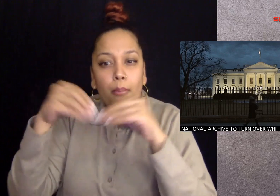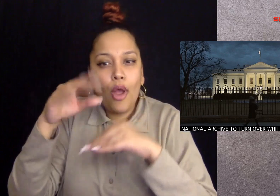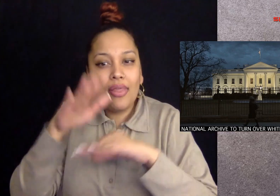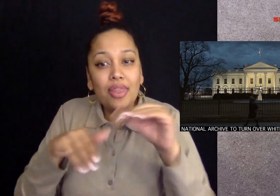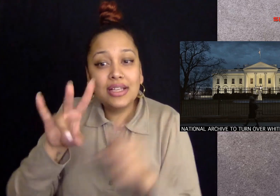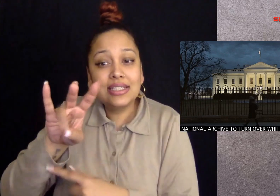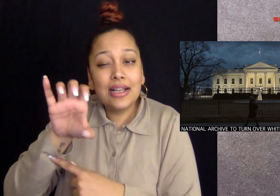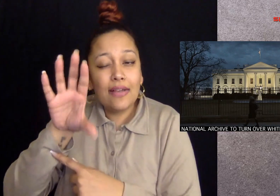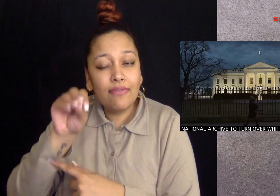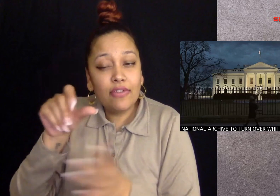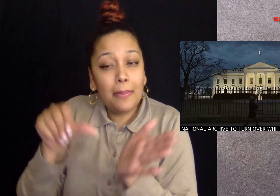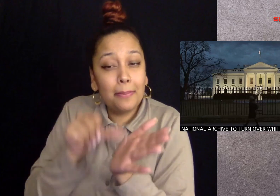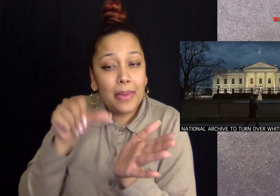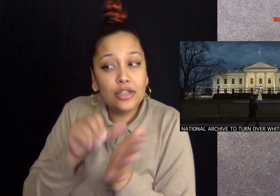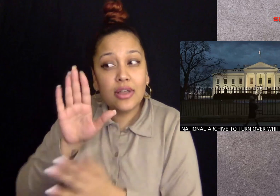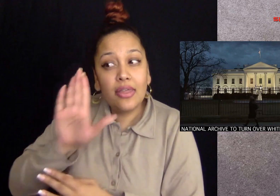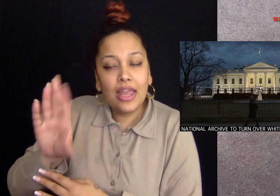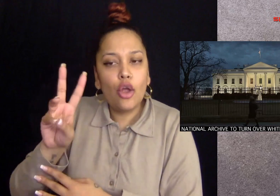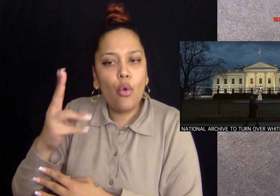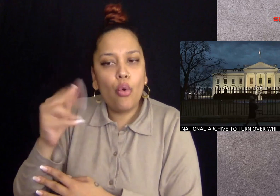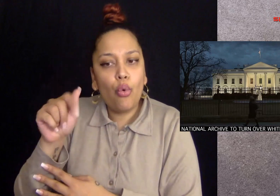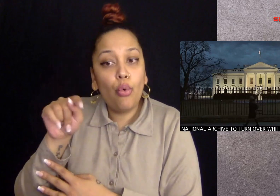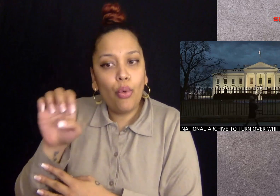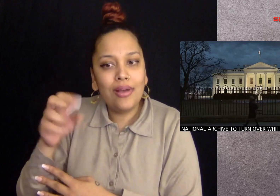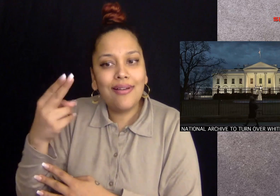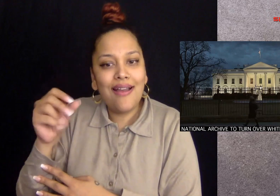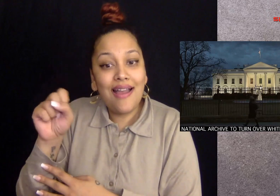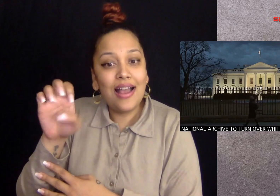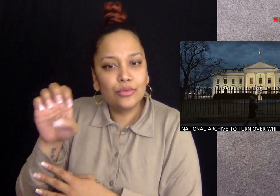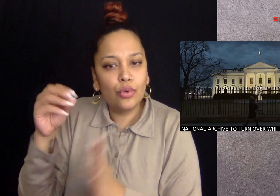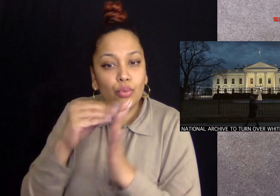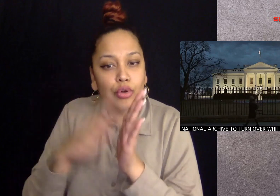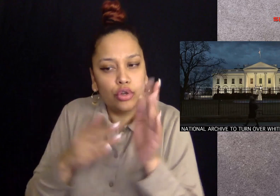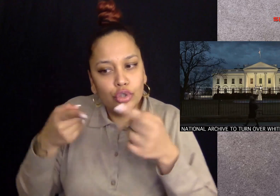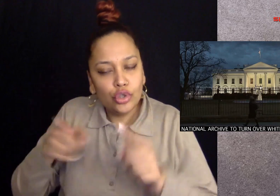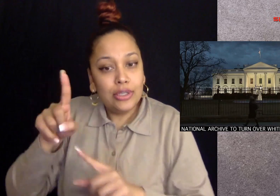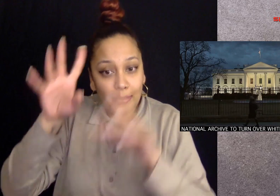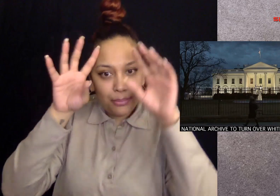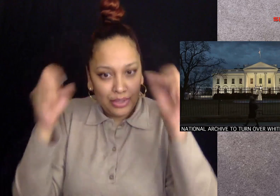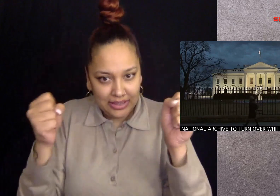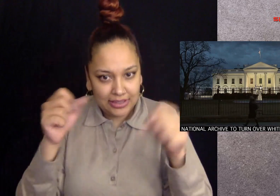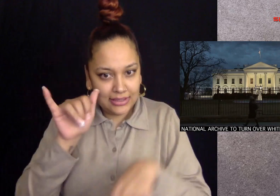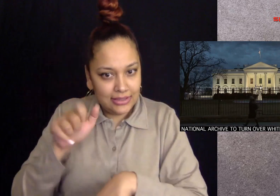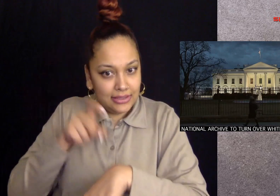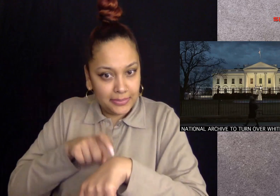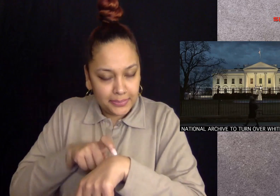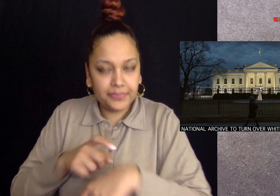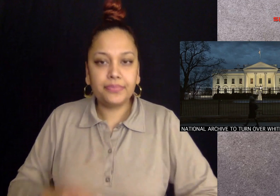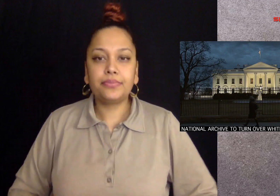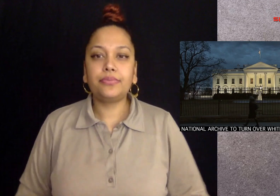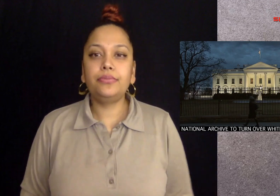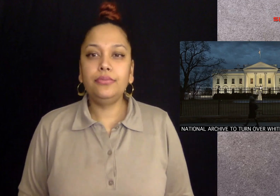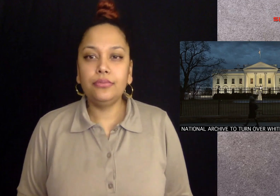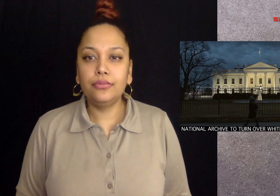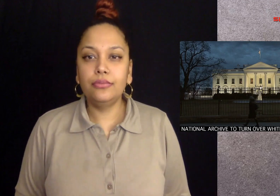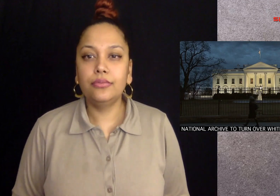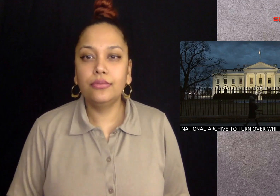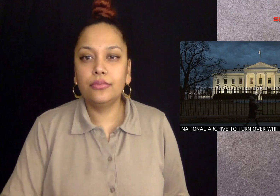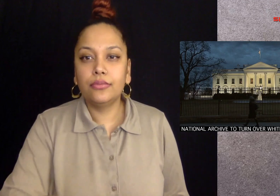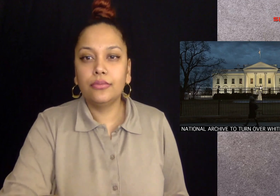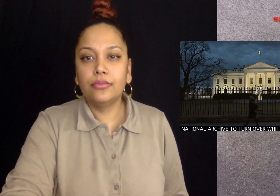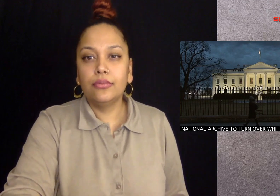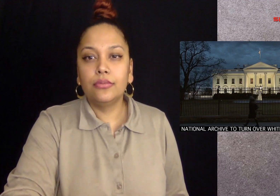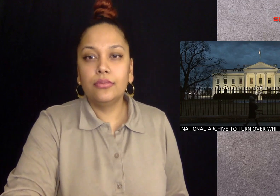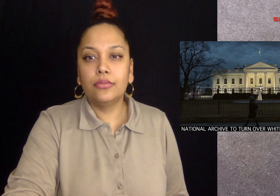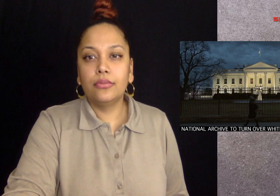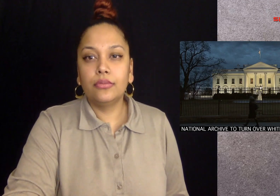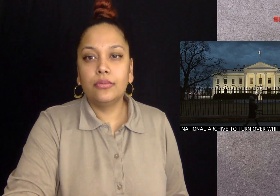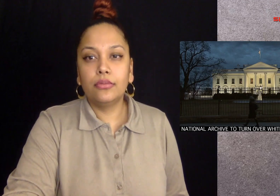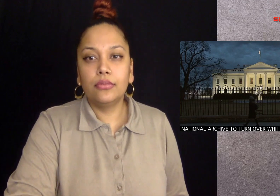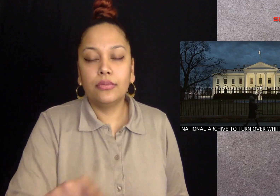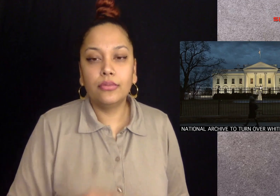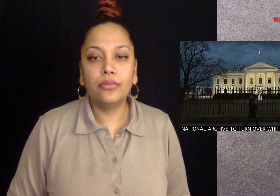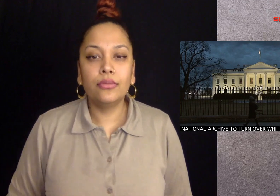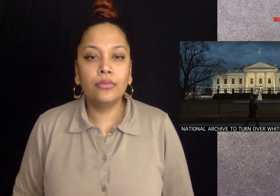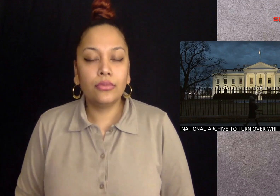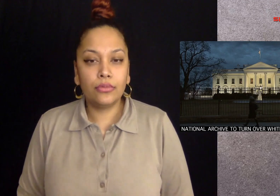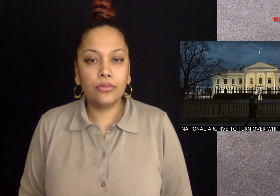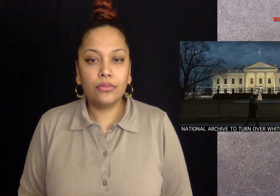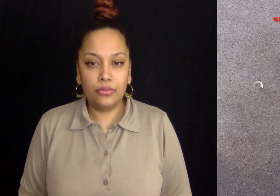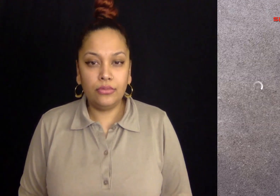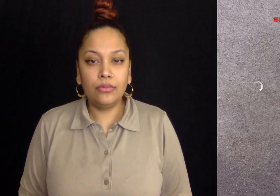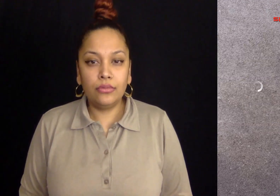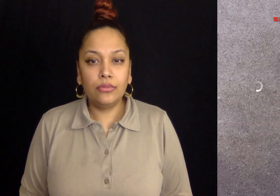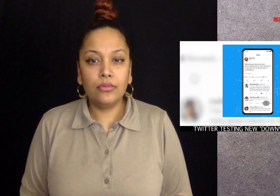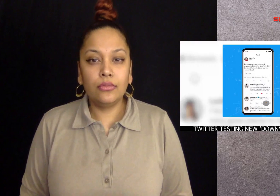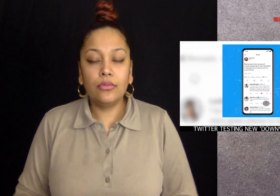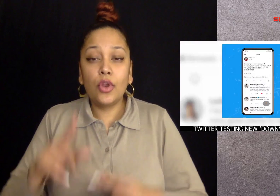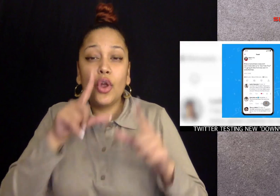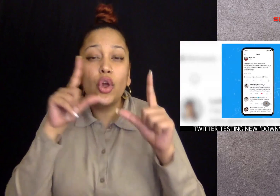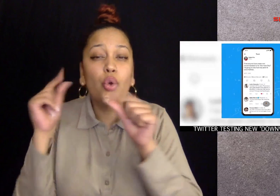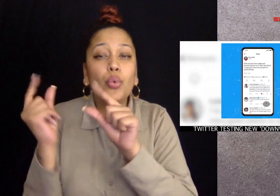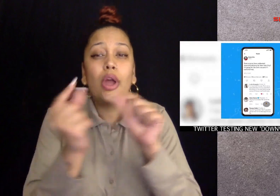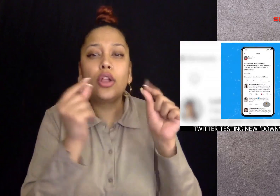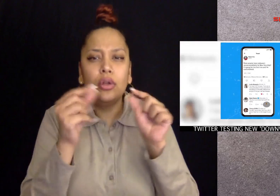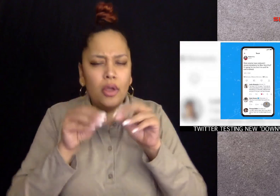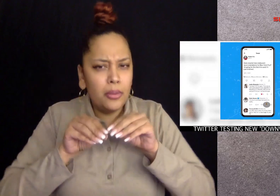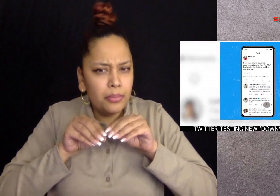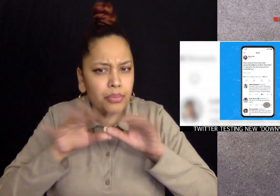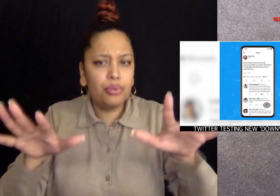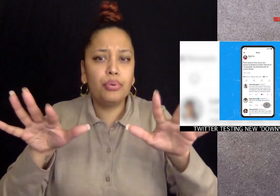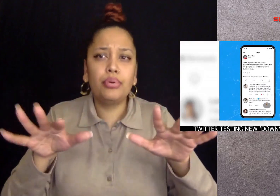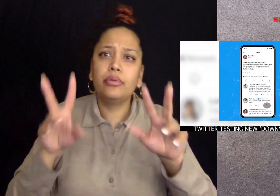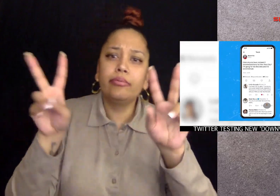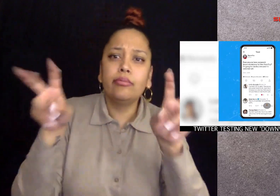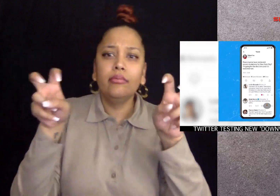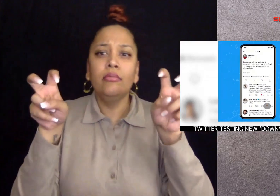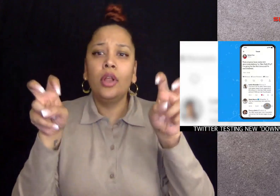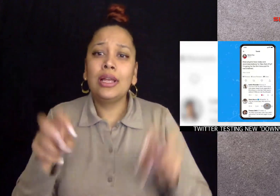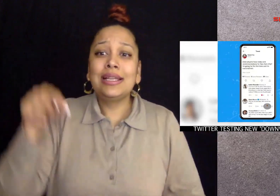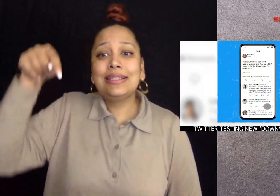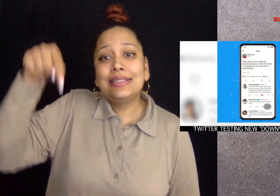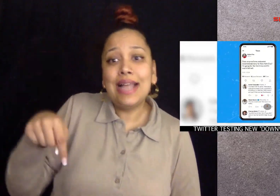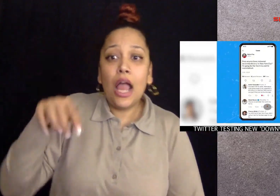block the committee from accessing more than 750 pages of his White House records